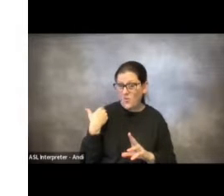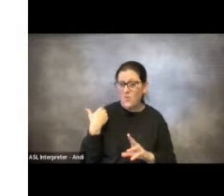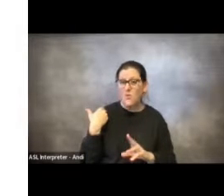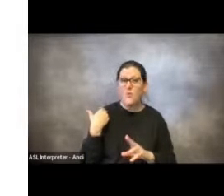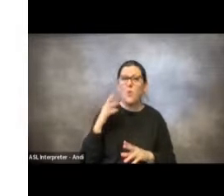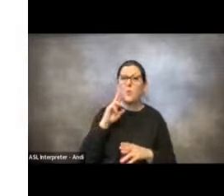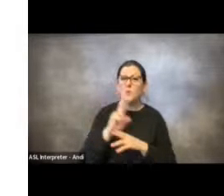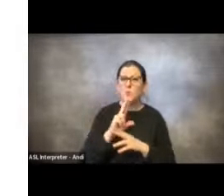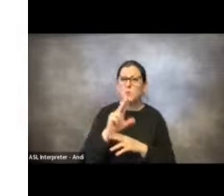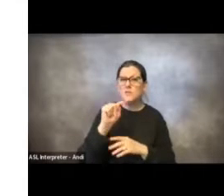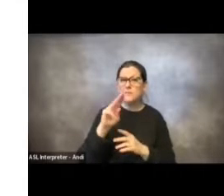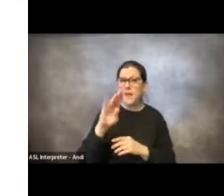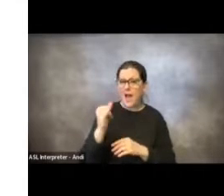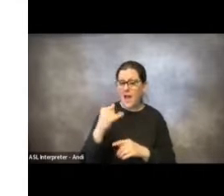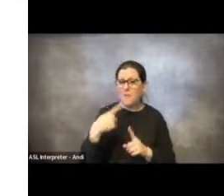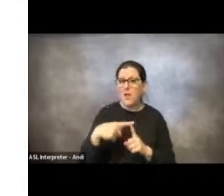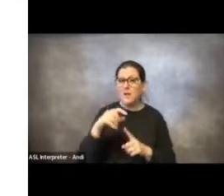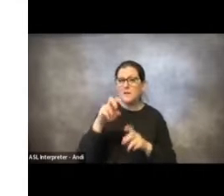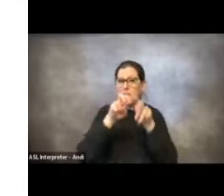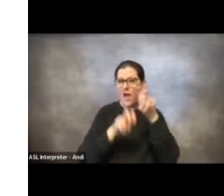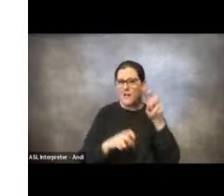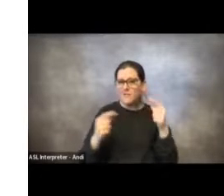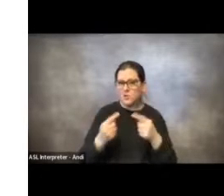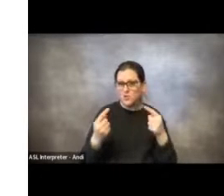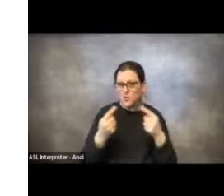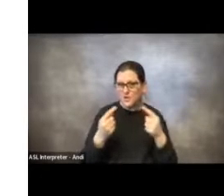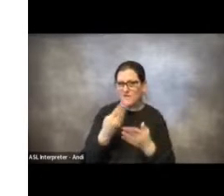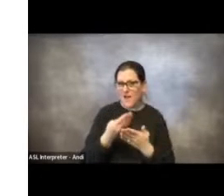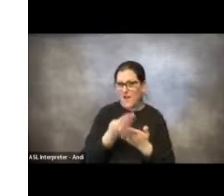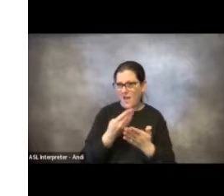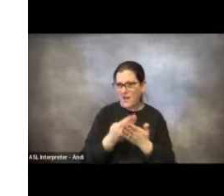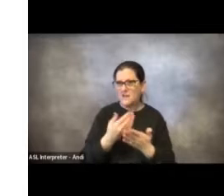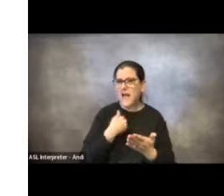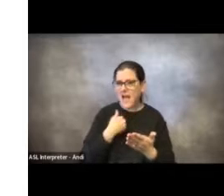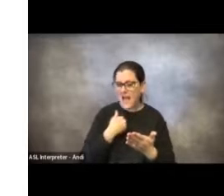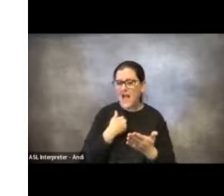Traumatic Brain Injury and Spinal Cord Injury Fund, that does provide the neuro